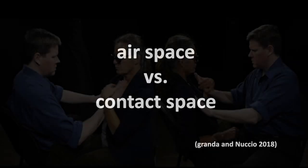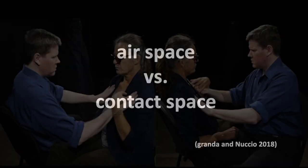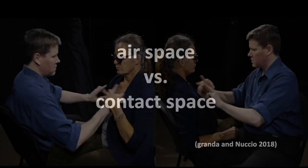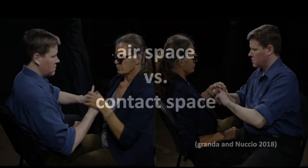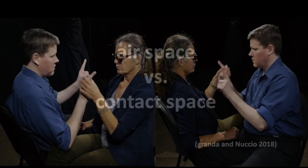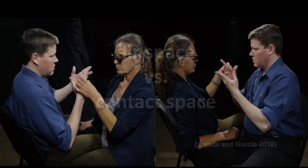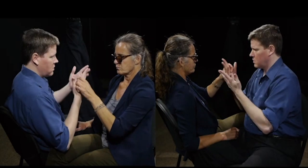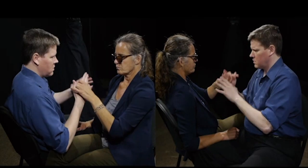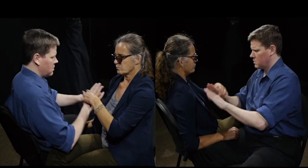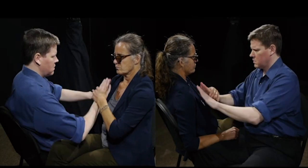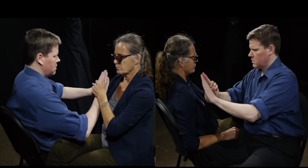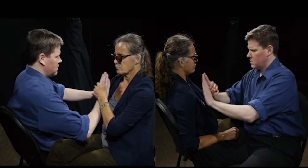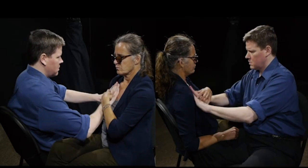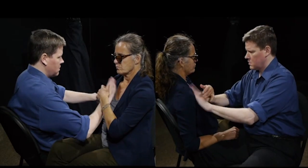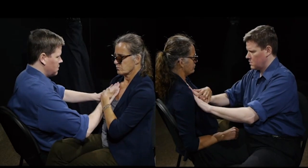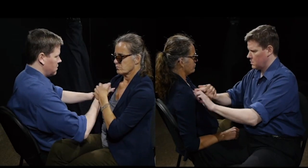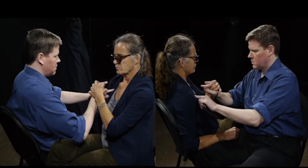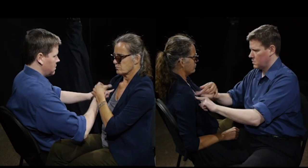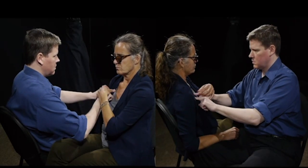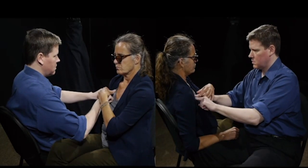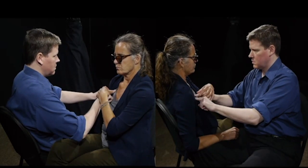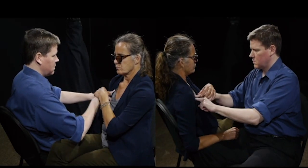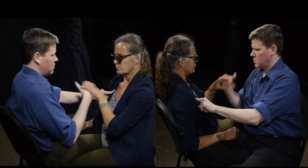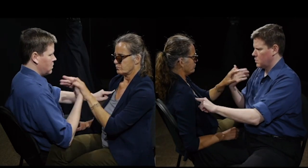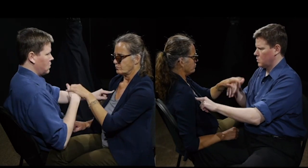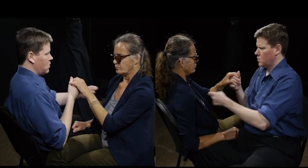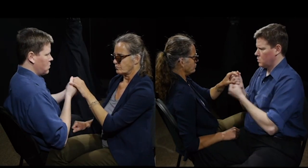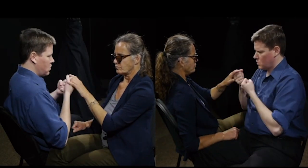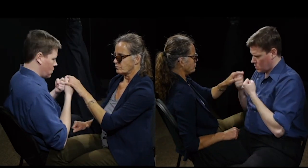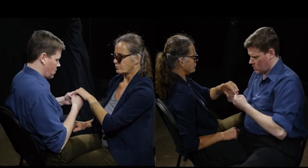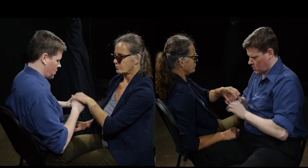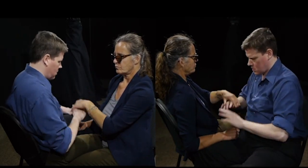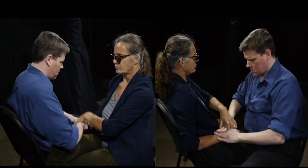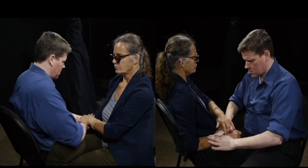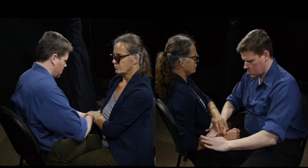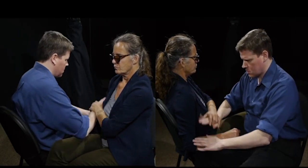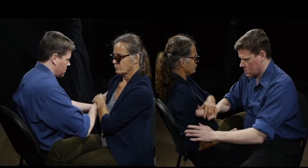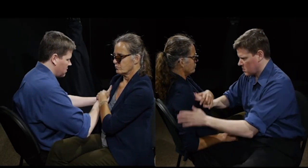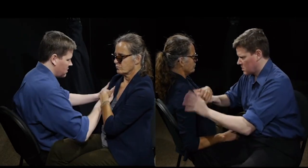granda and Nuccio, 2018. [John] One of the most fundamental things